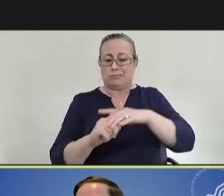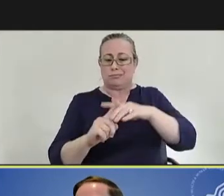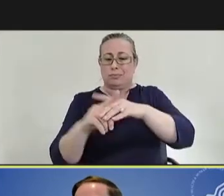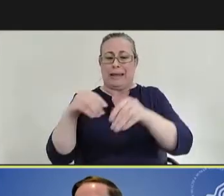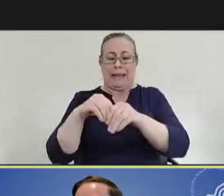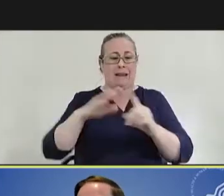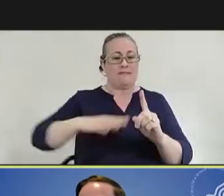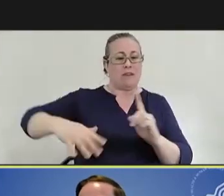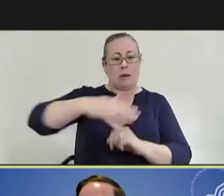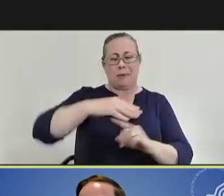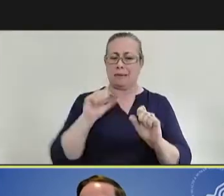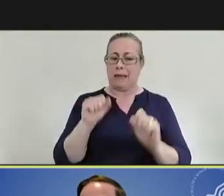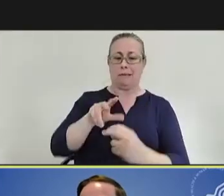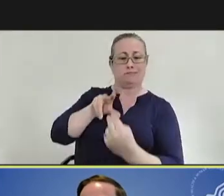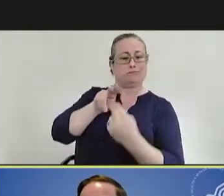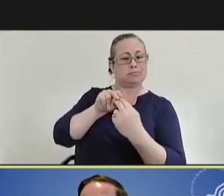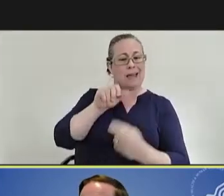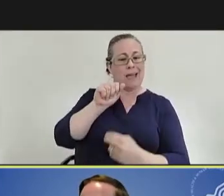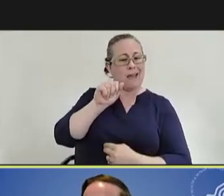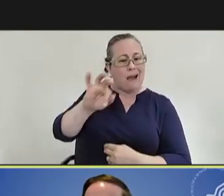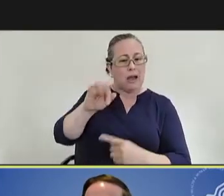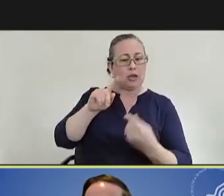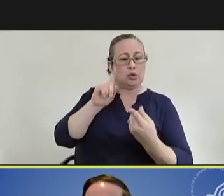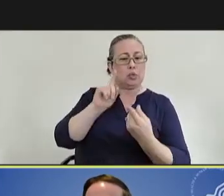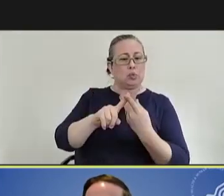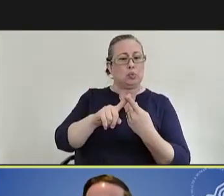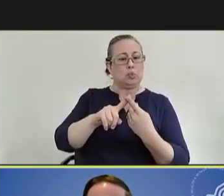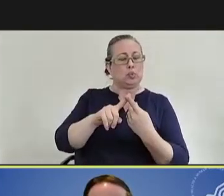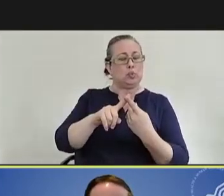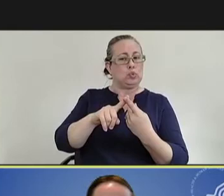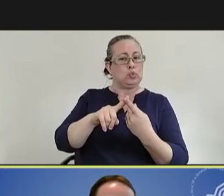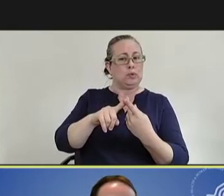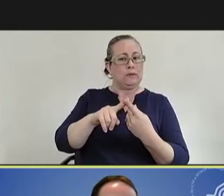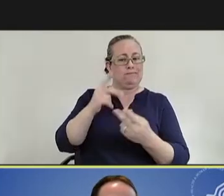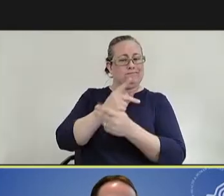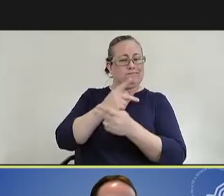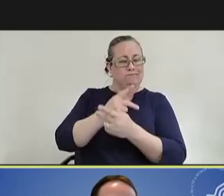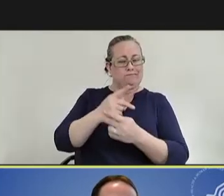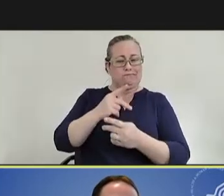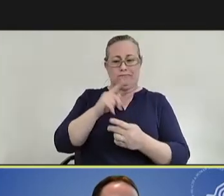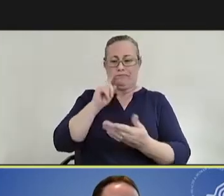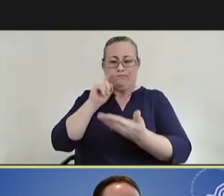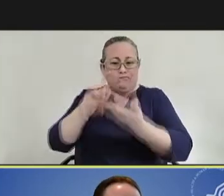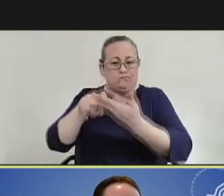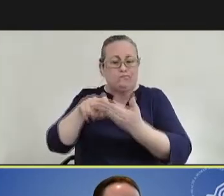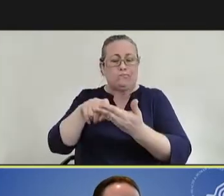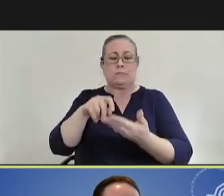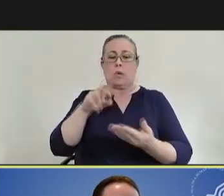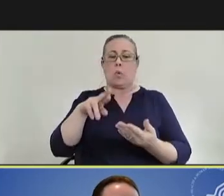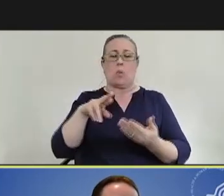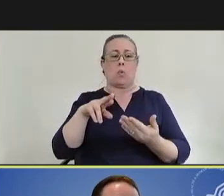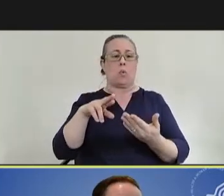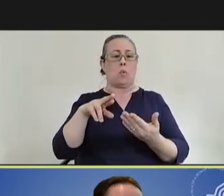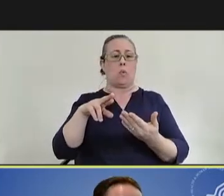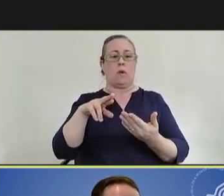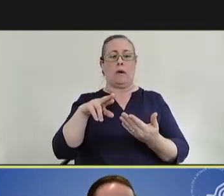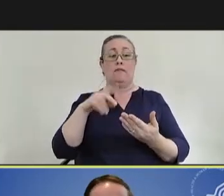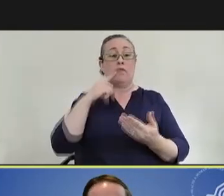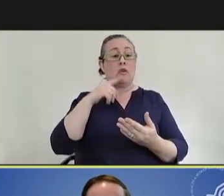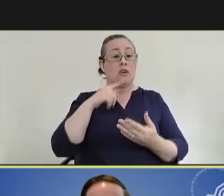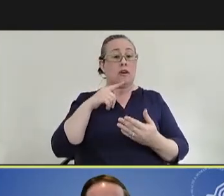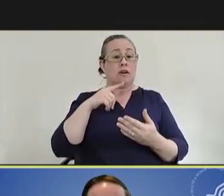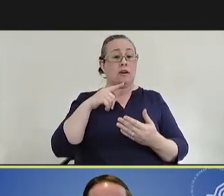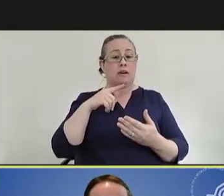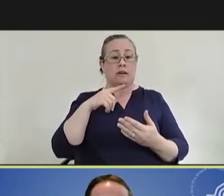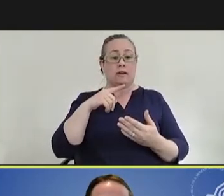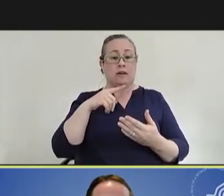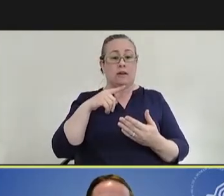to help with tuberculosis detection and chest x-rays when we look at border control concerns?